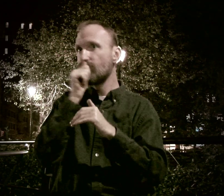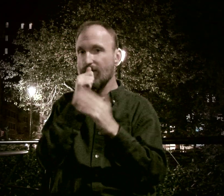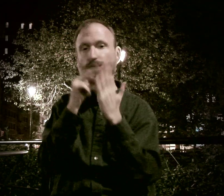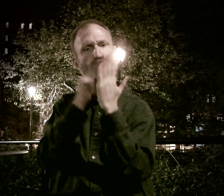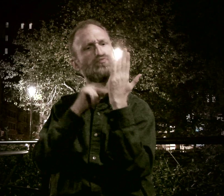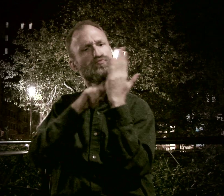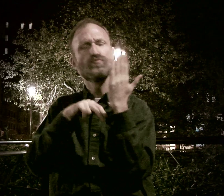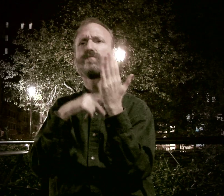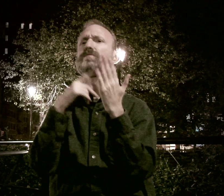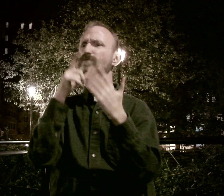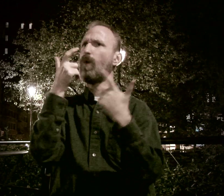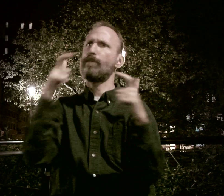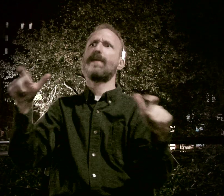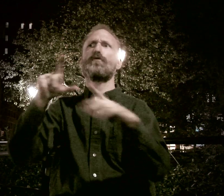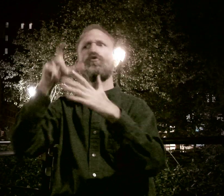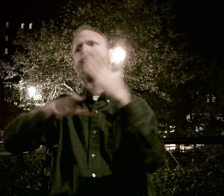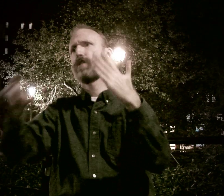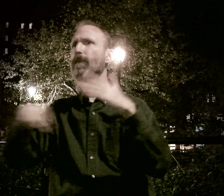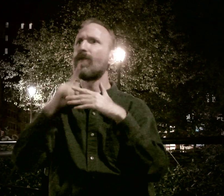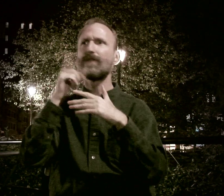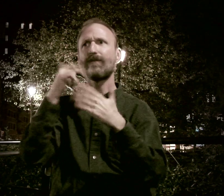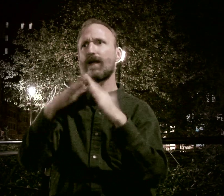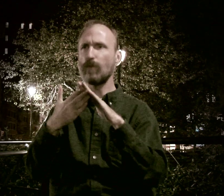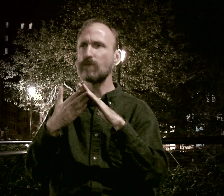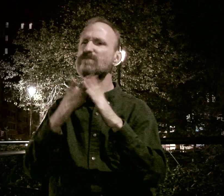And there was this big article about the Deaf Gay community